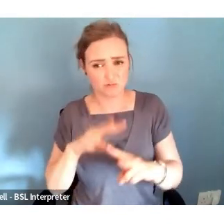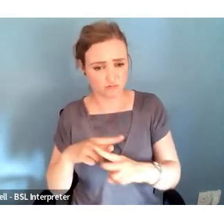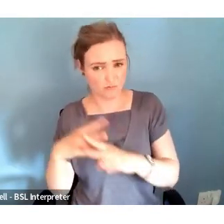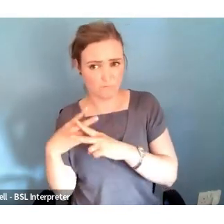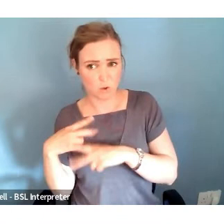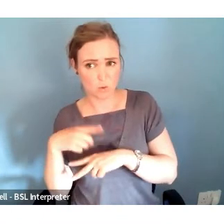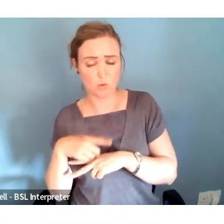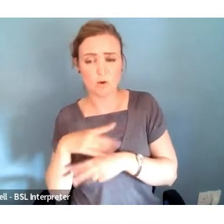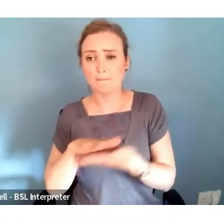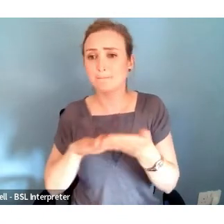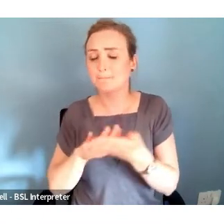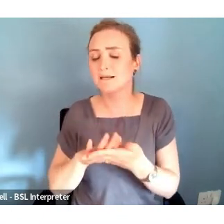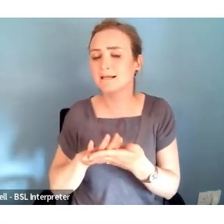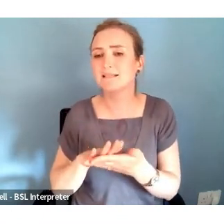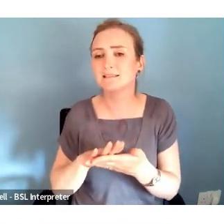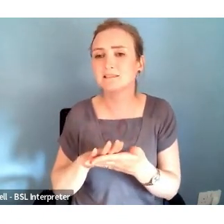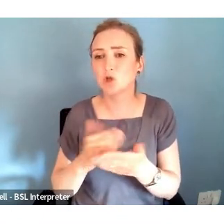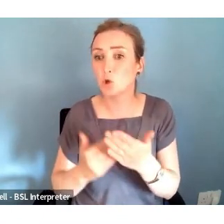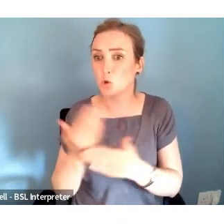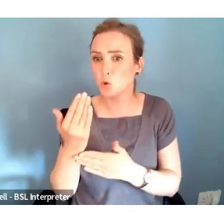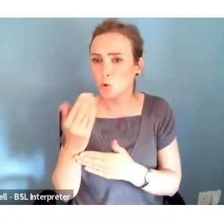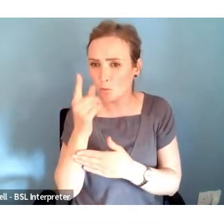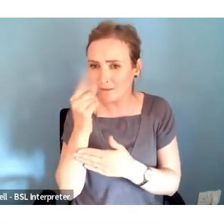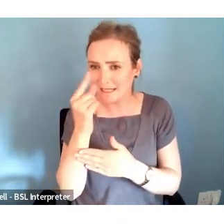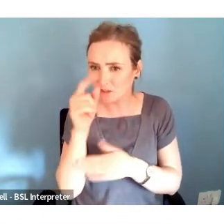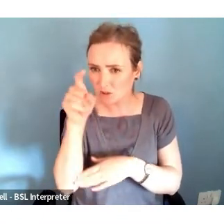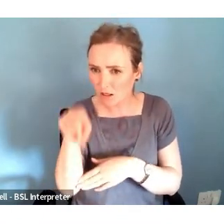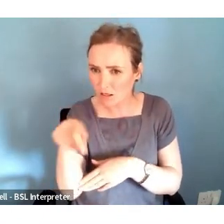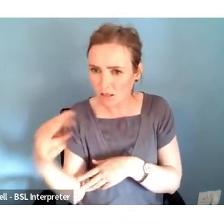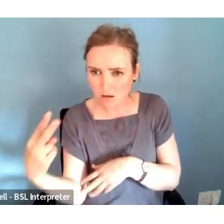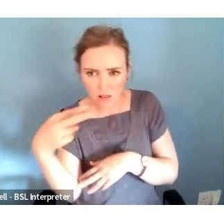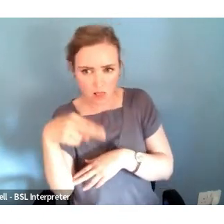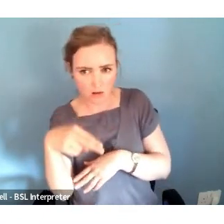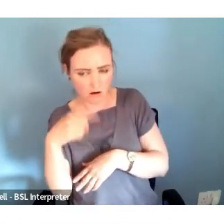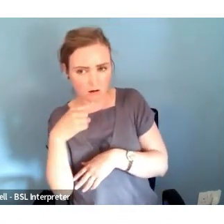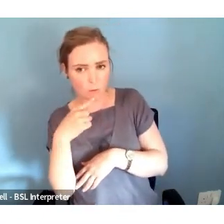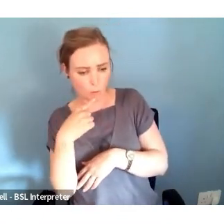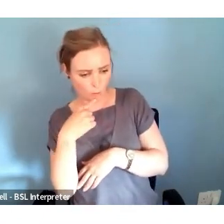actually say it is not just the recruiters or the senior manager saying we are an